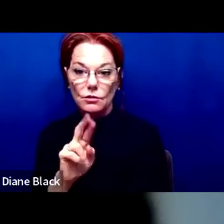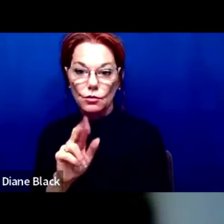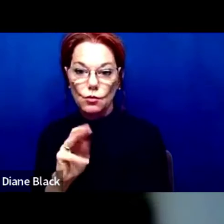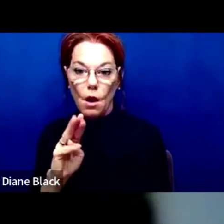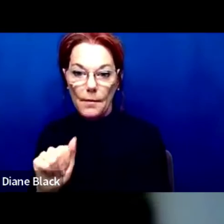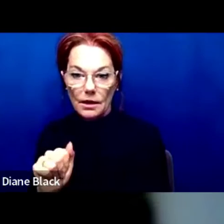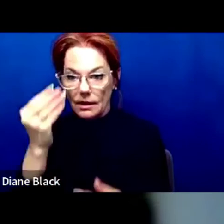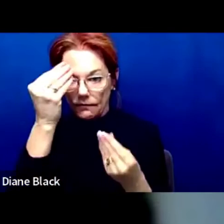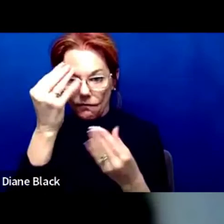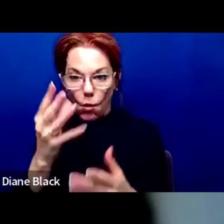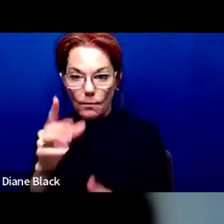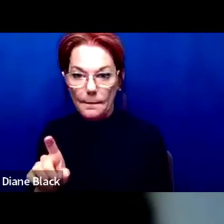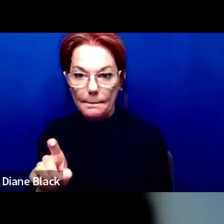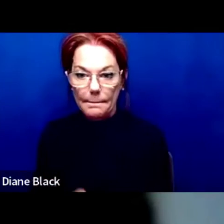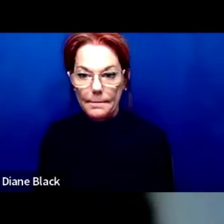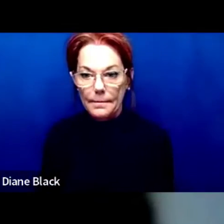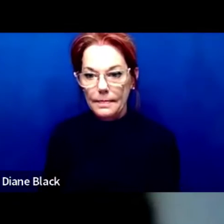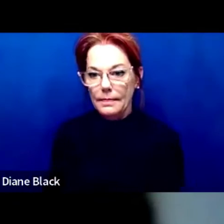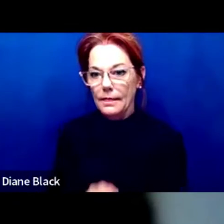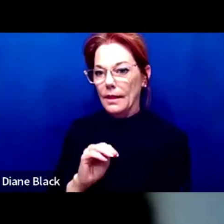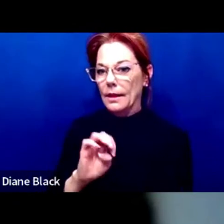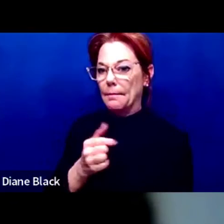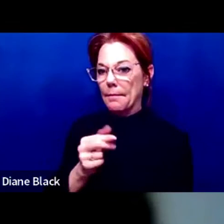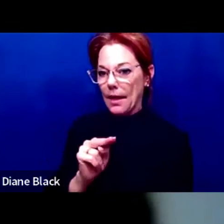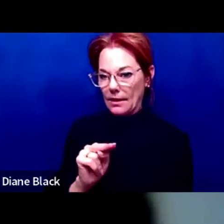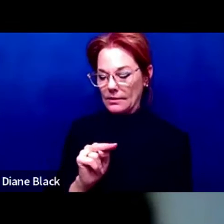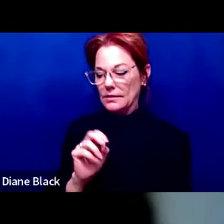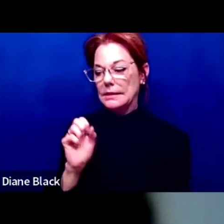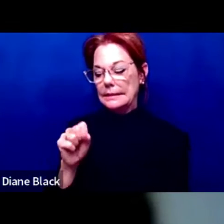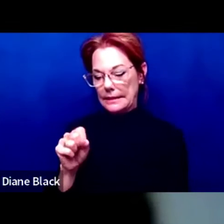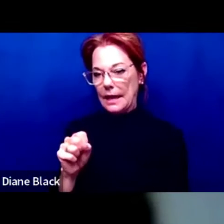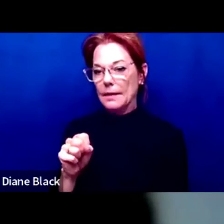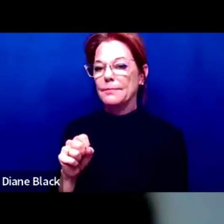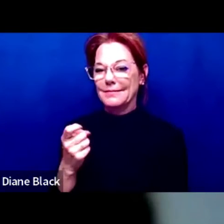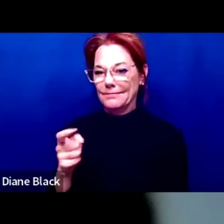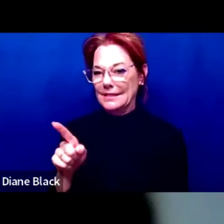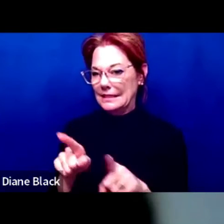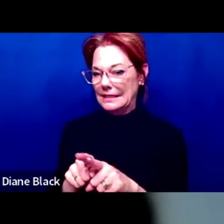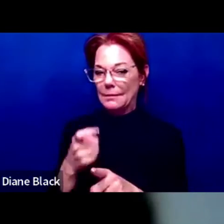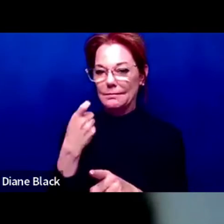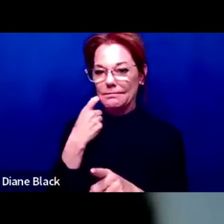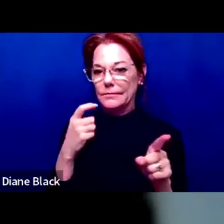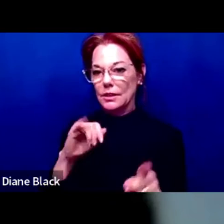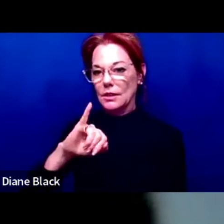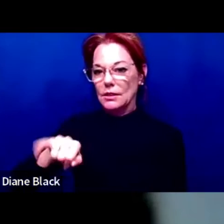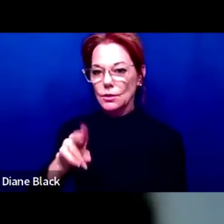Megan Davidson: Yeah, I mean, I think that this sort of ties into what Judy was, was mentioning, too, and that, you know, the training piece is so